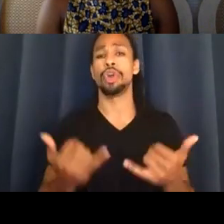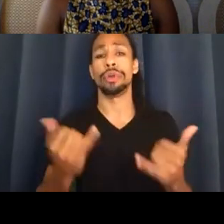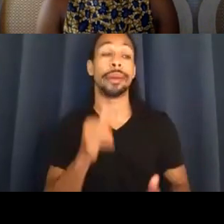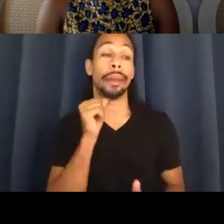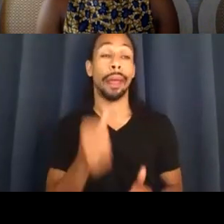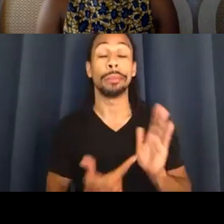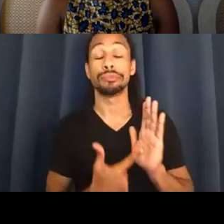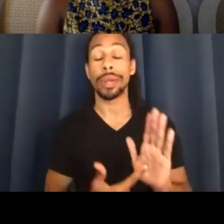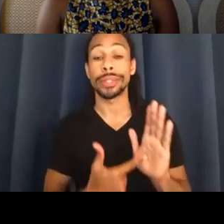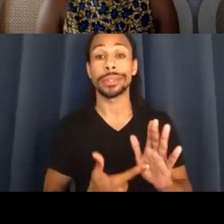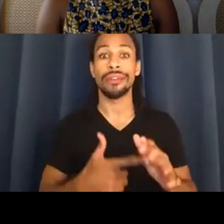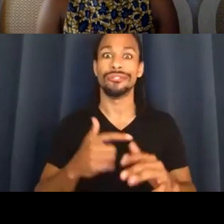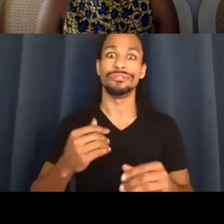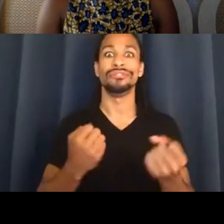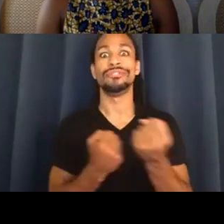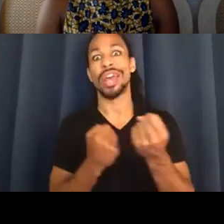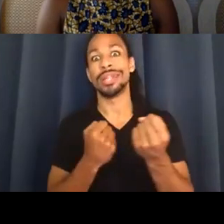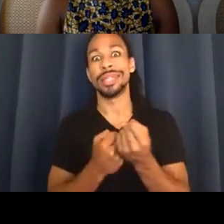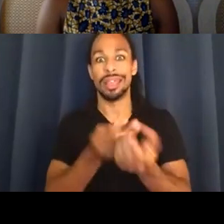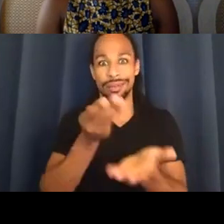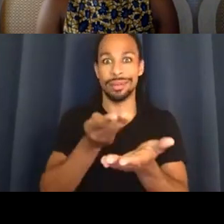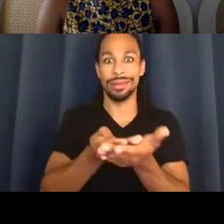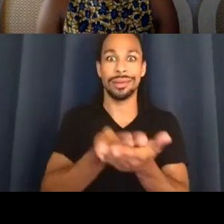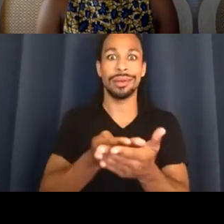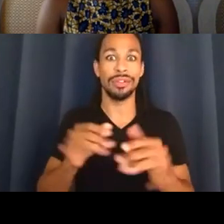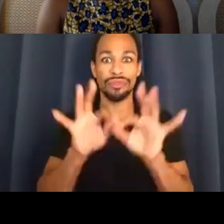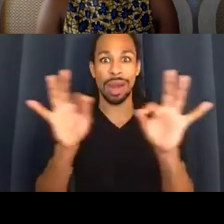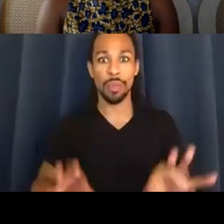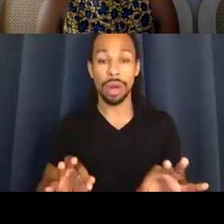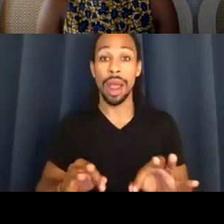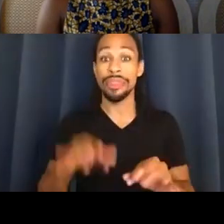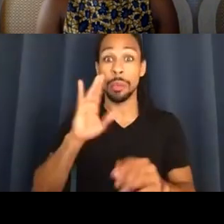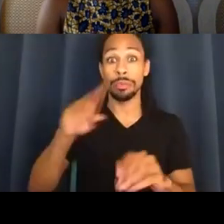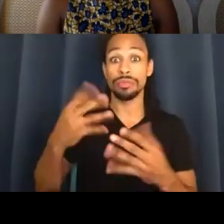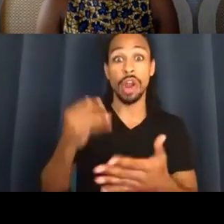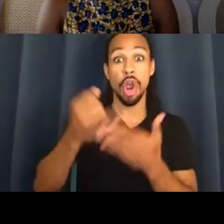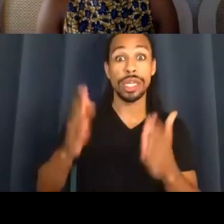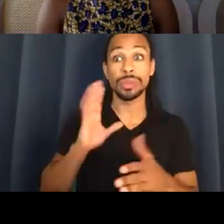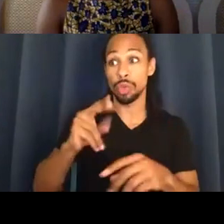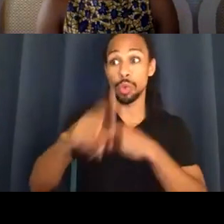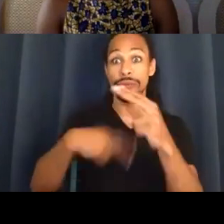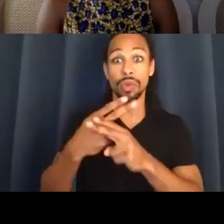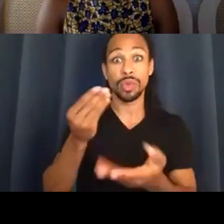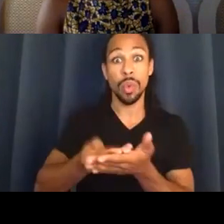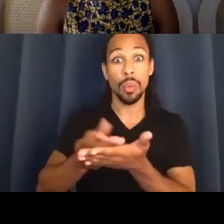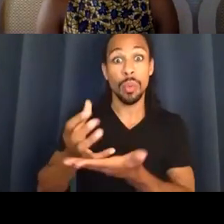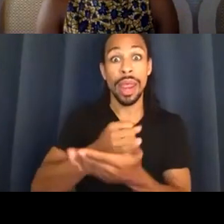framework, providing all artists with a universal wage, housing, health care and a pension,